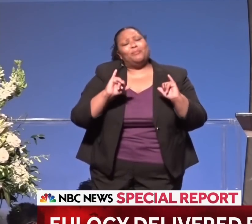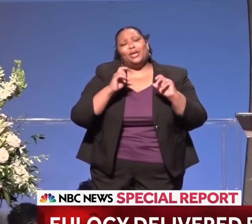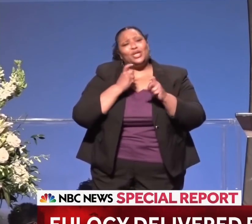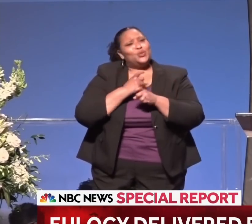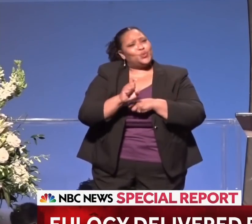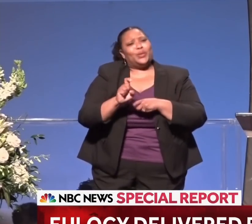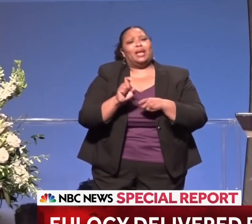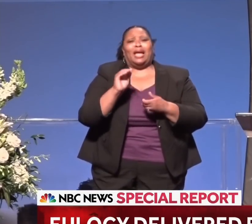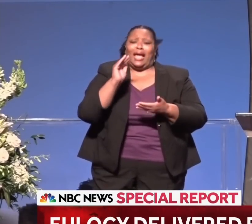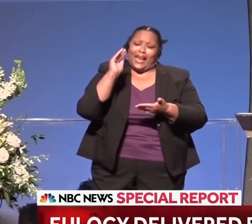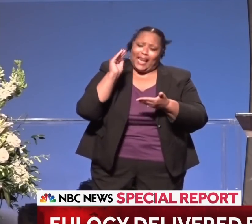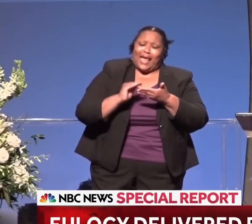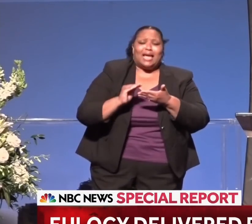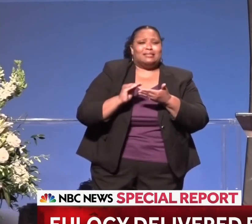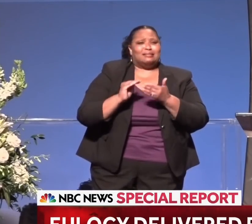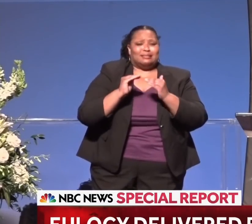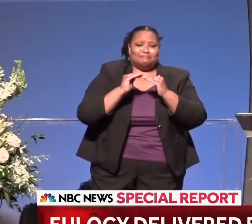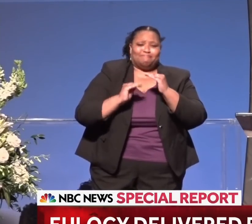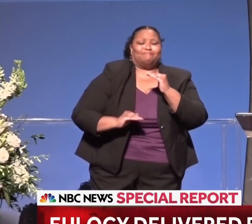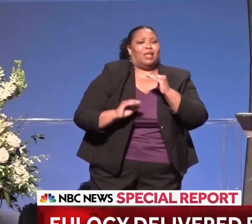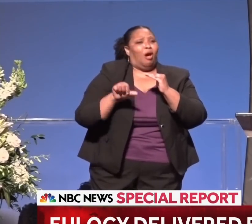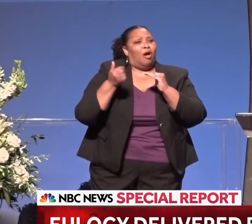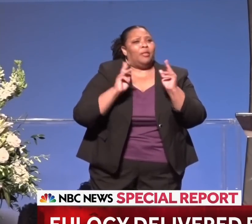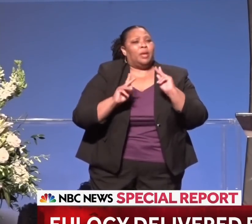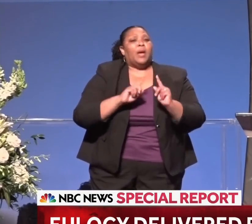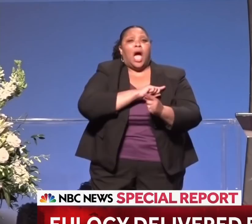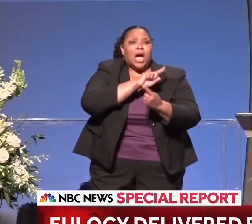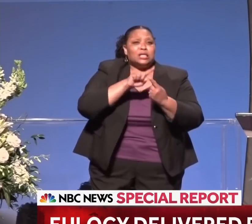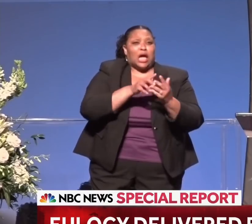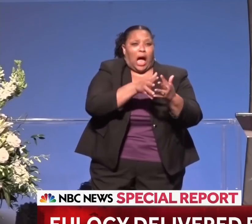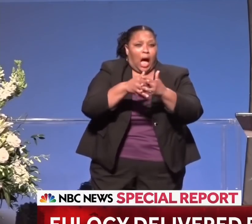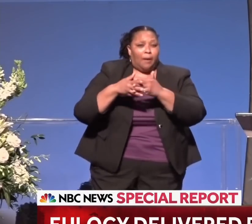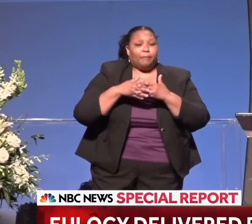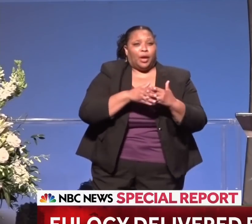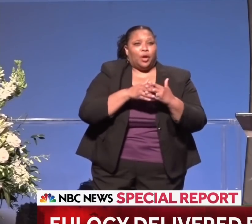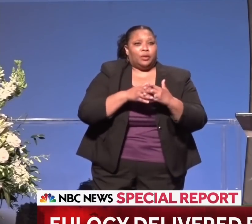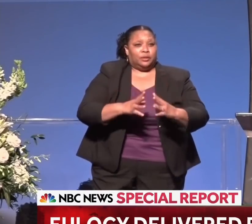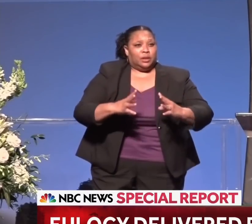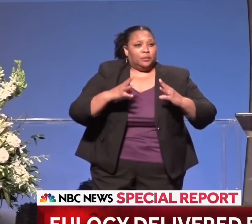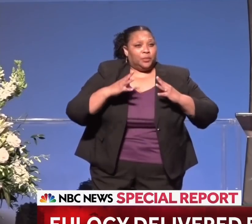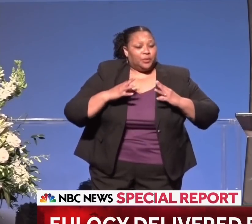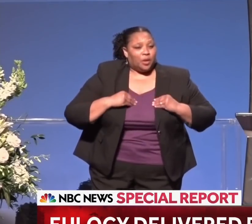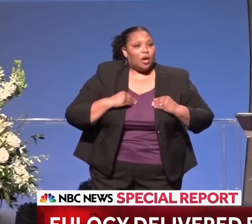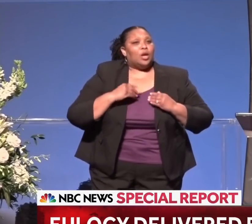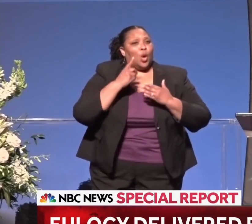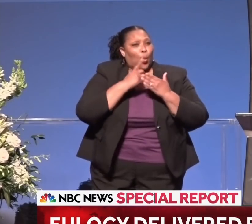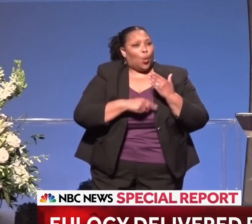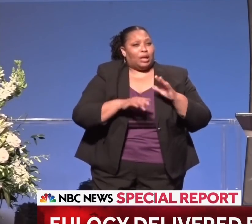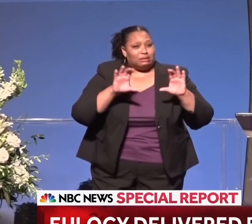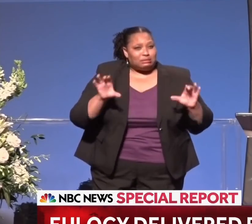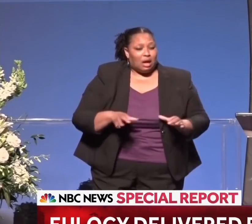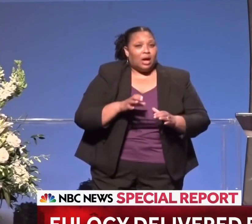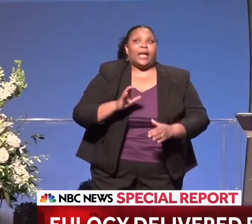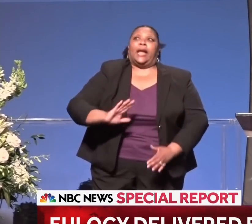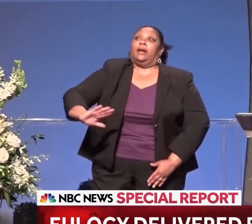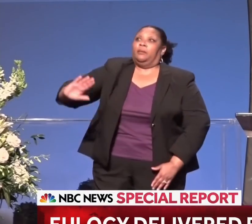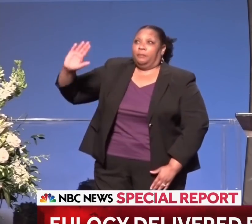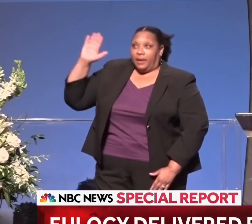GREAT-GRANDPARENTS DID. THEY WERE ENSLAVED. AND WE’RE STILL BEING TREATED LESS THAN OTHERS.